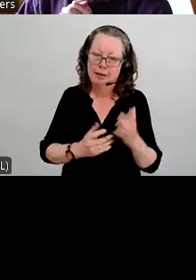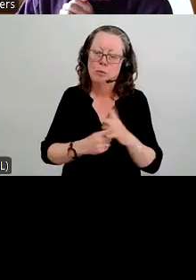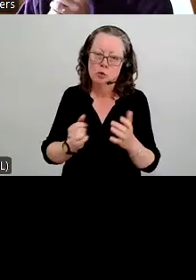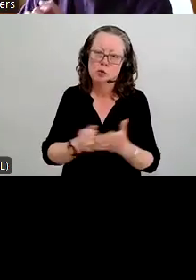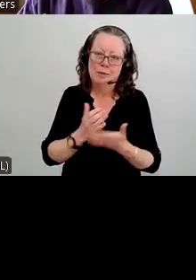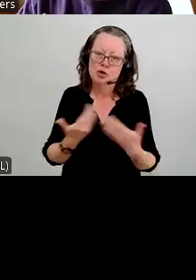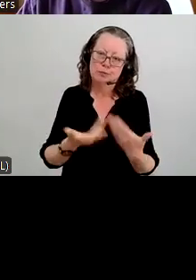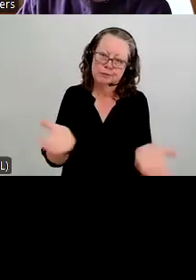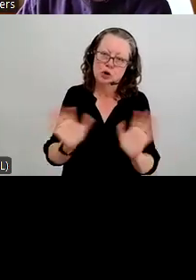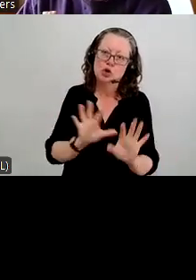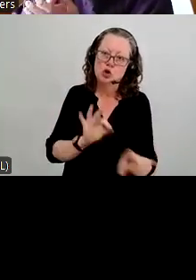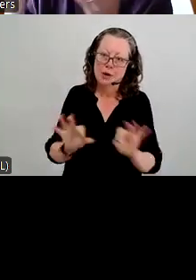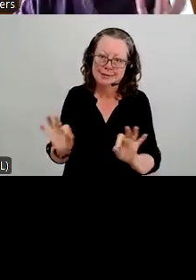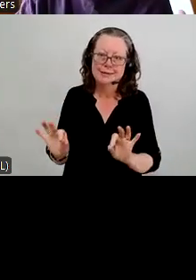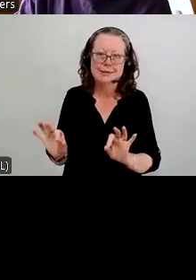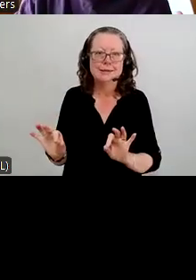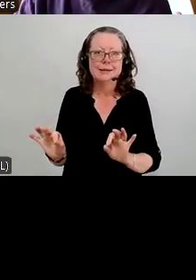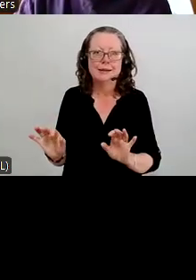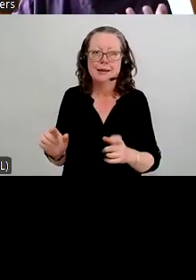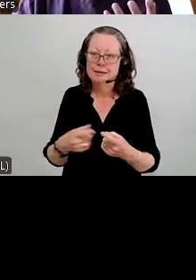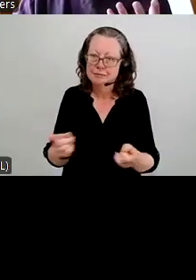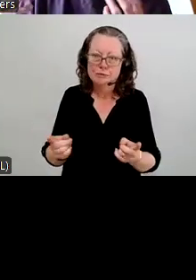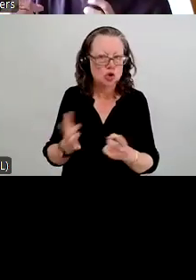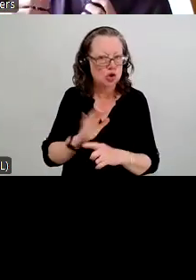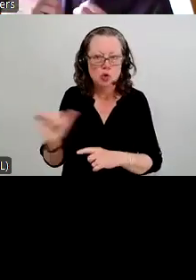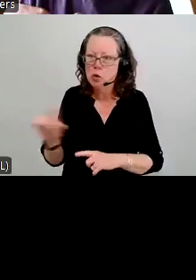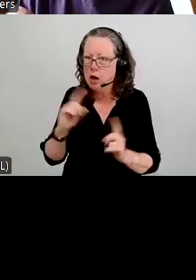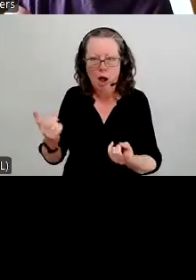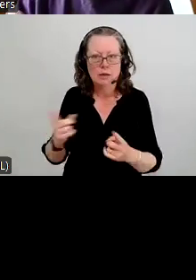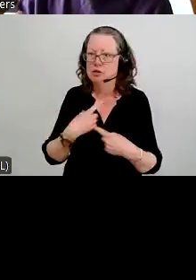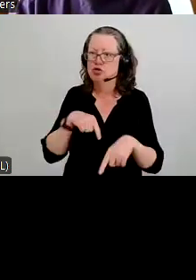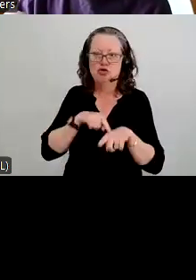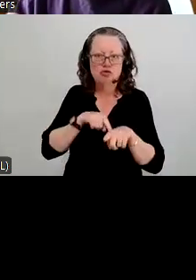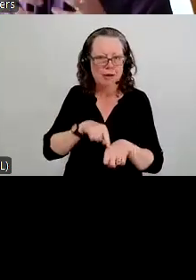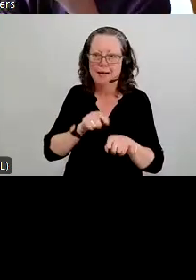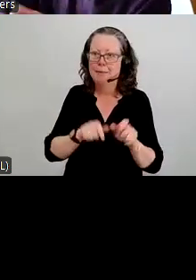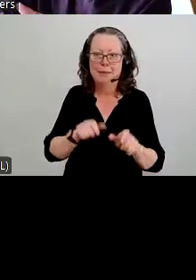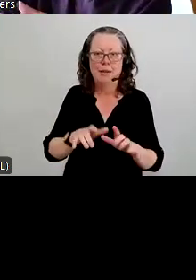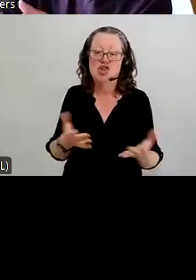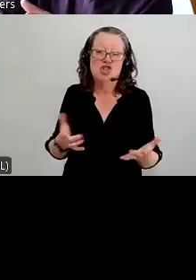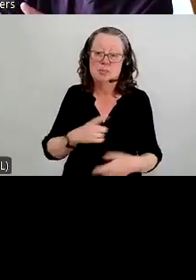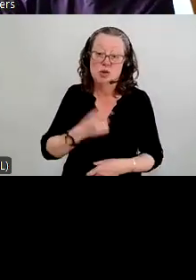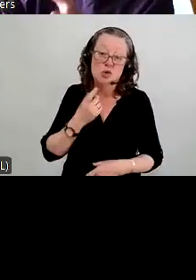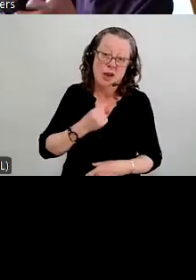You shouldn't just be tracking people just for the sake of it. It's whether you are actually using this data to inform